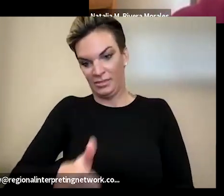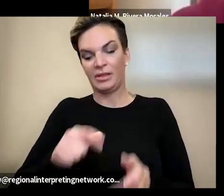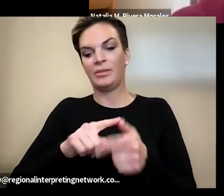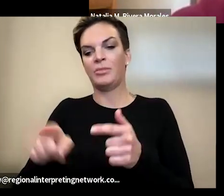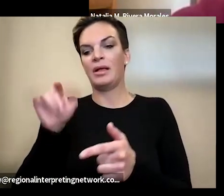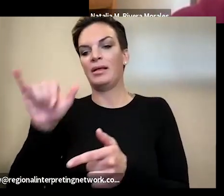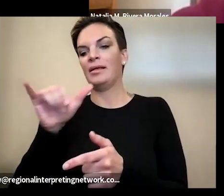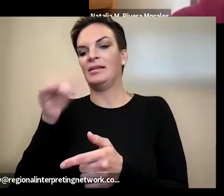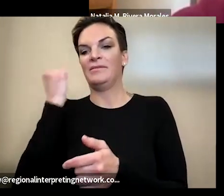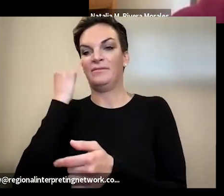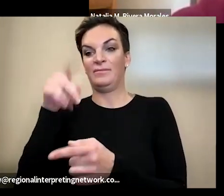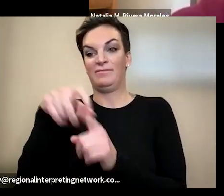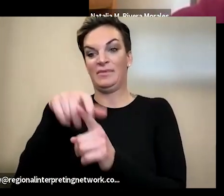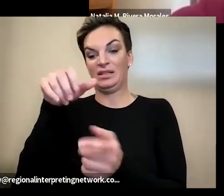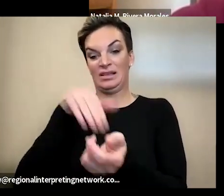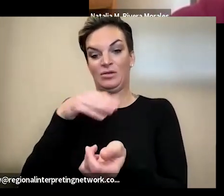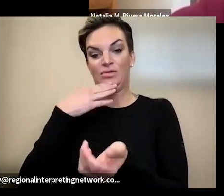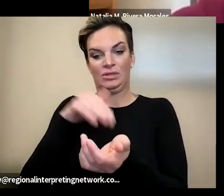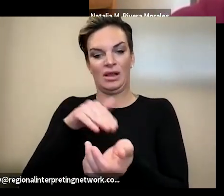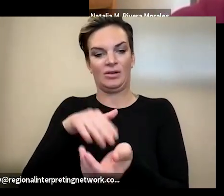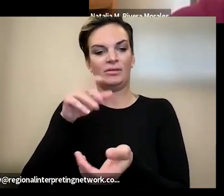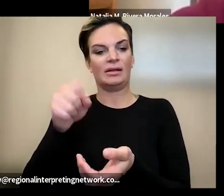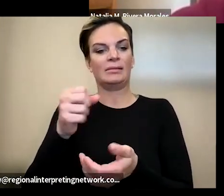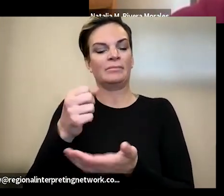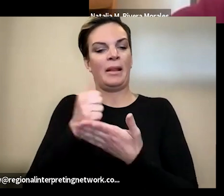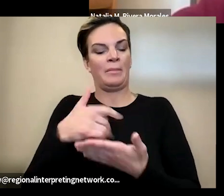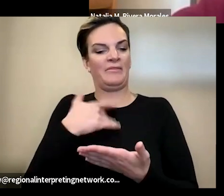you're in that area or if you're willing to travel to Hopkins or able to. But, that's just the